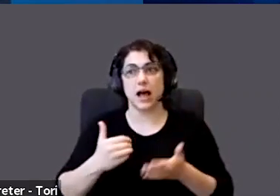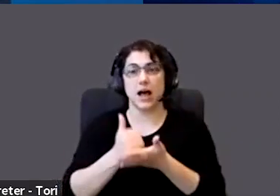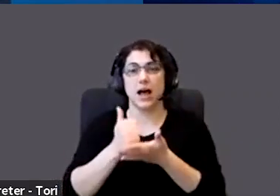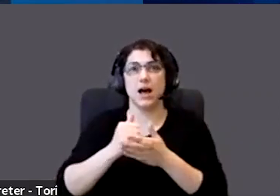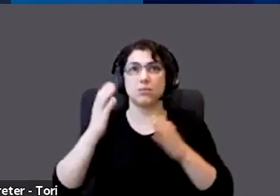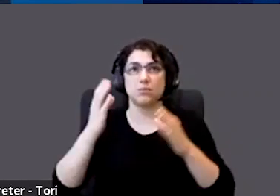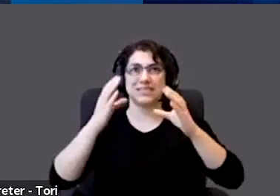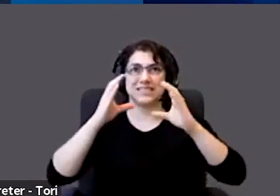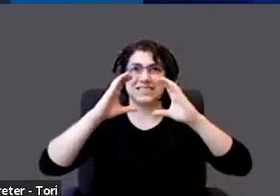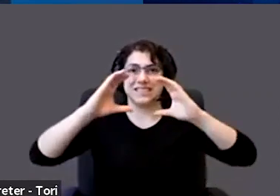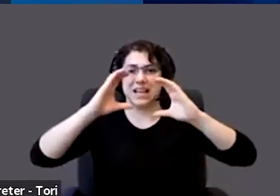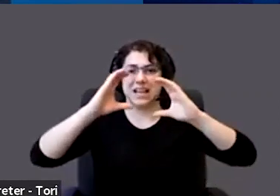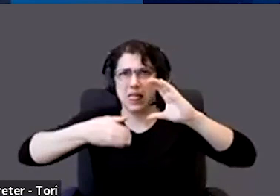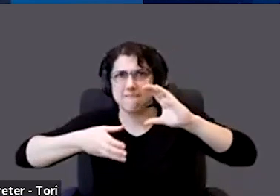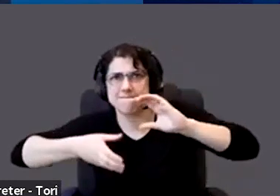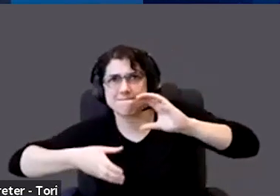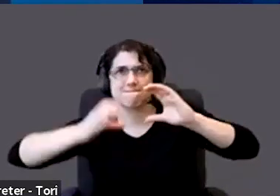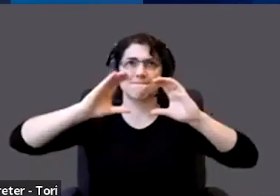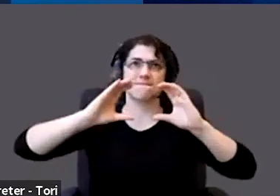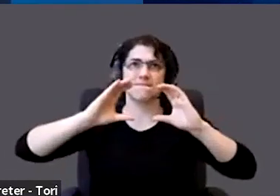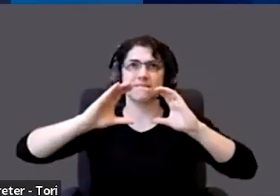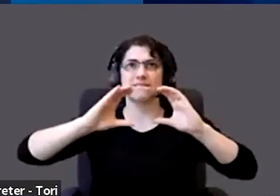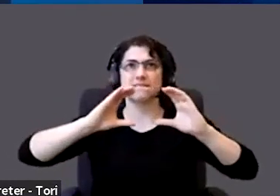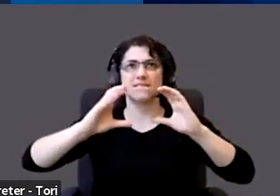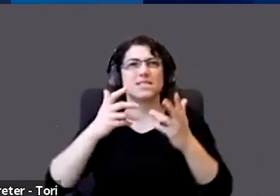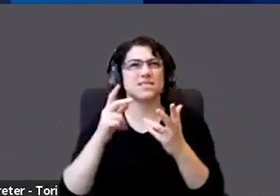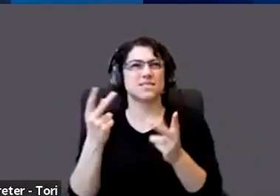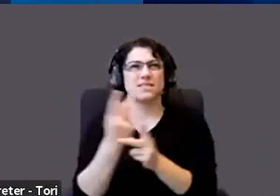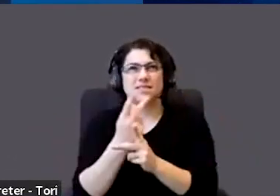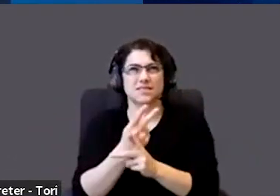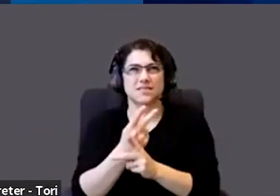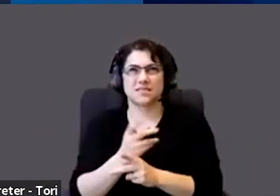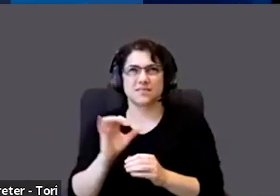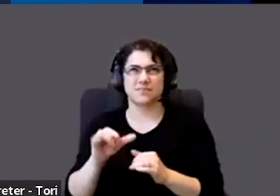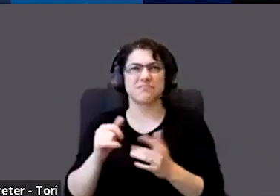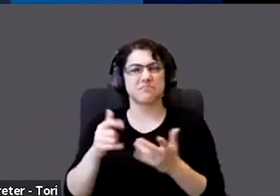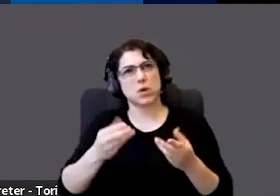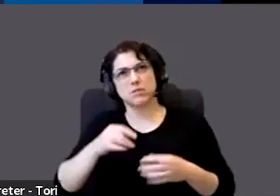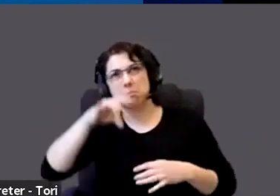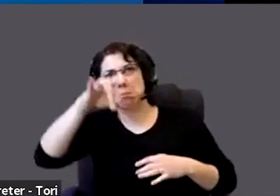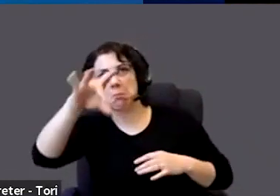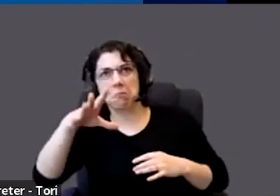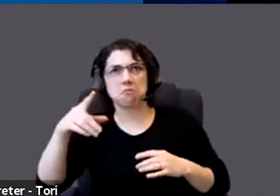So just wanted to put that out there for you to -- you and your workgroup to consider. Okay, that's great.